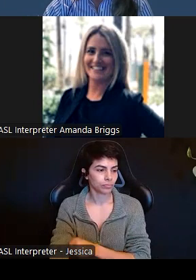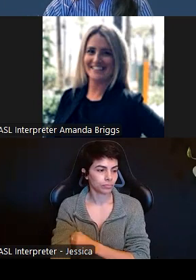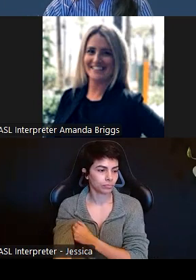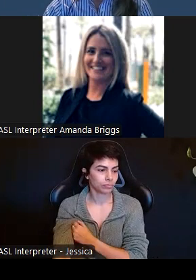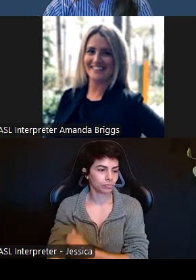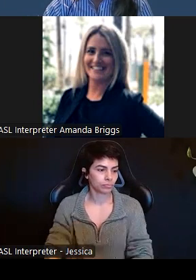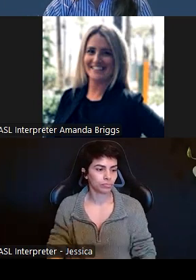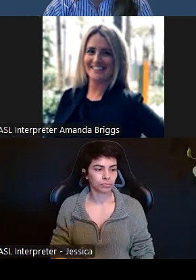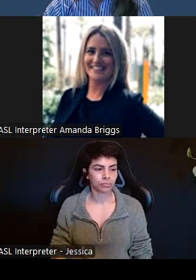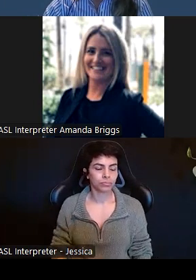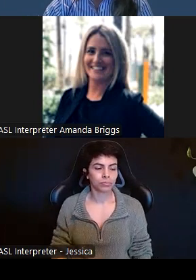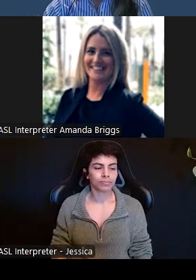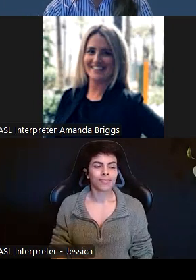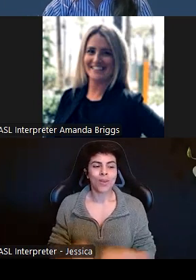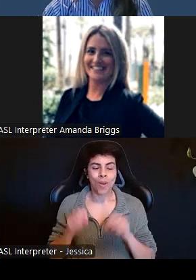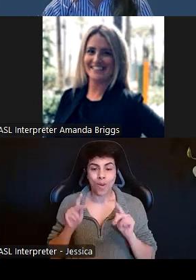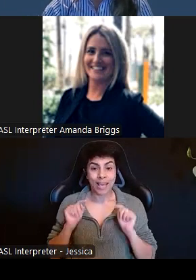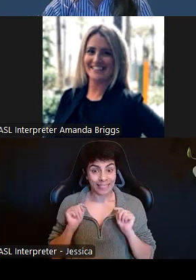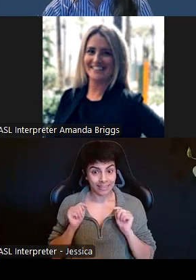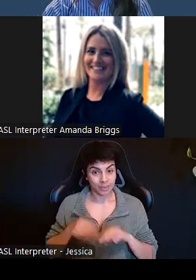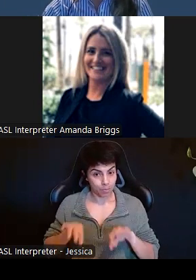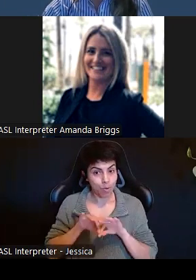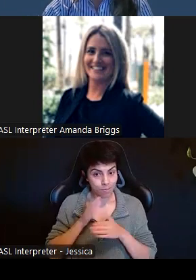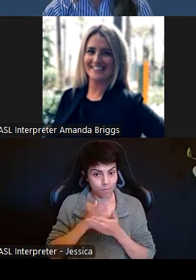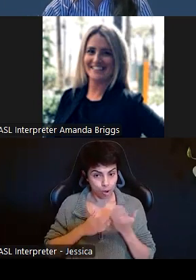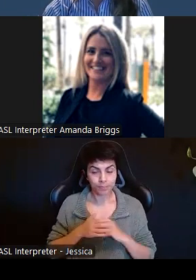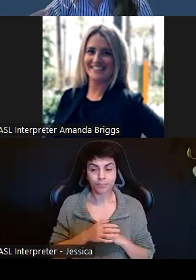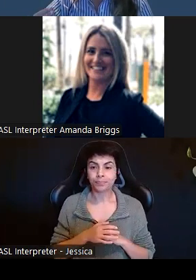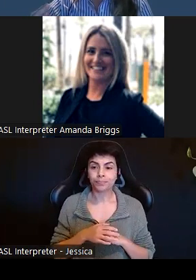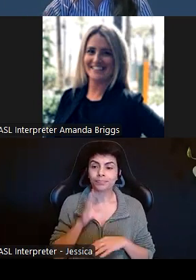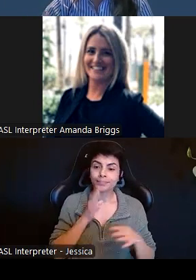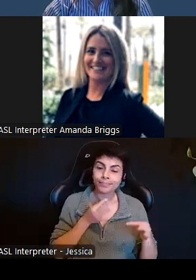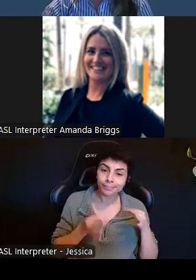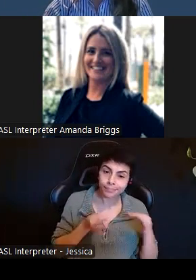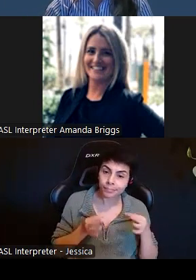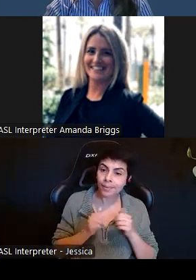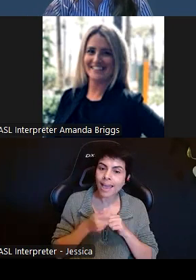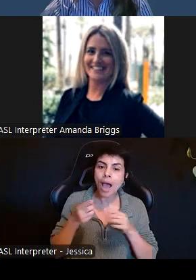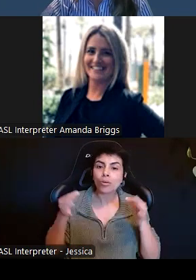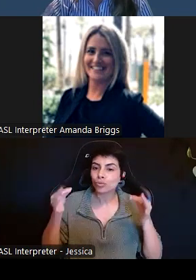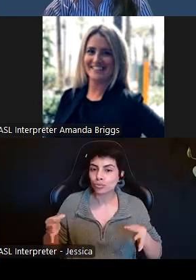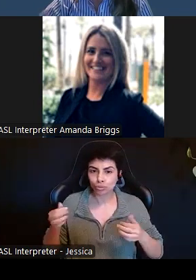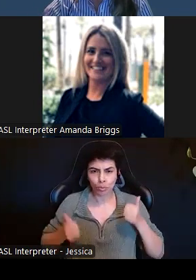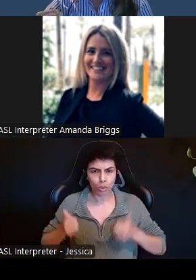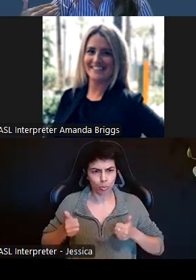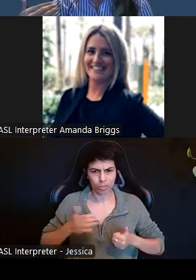Okay. So now the important part I'm going to give some information about how you can determine which Medi-Cal program you are in